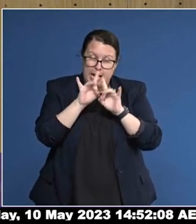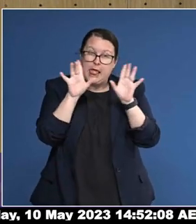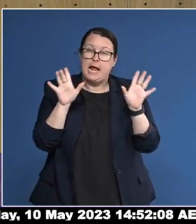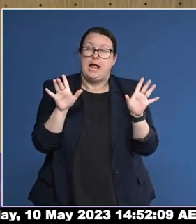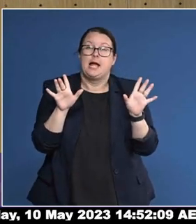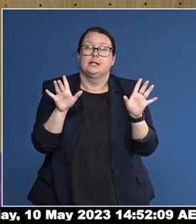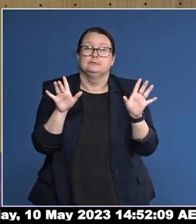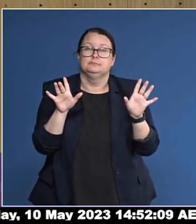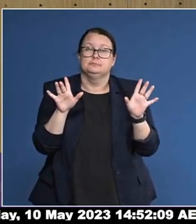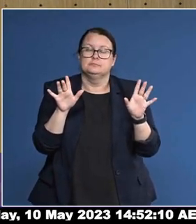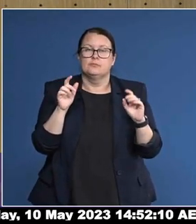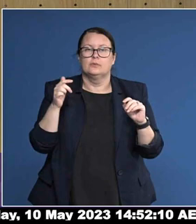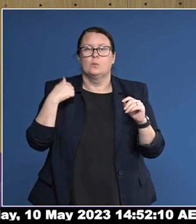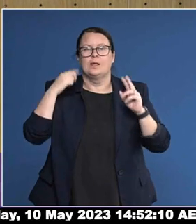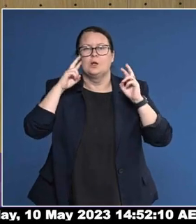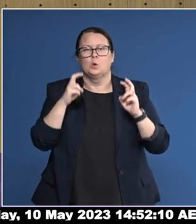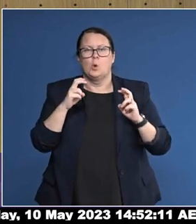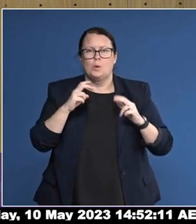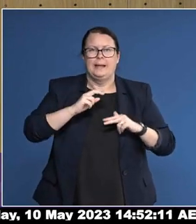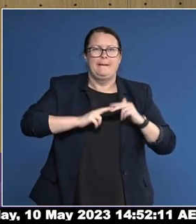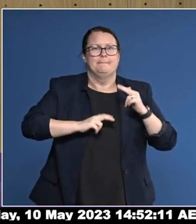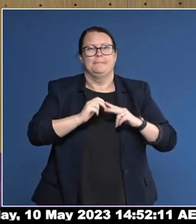call them building blocks, but the fundamental basics, if you like, that need to